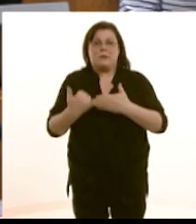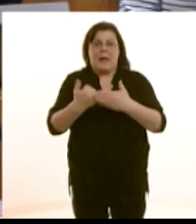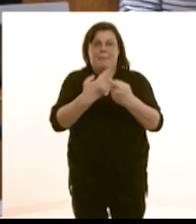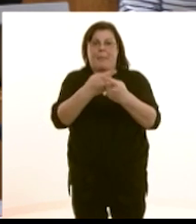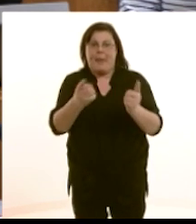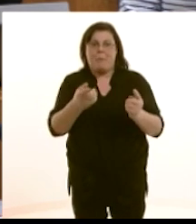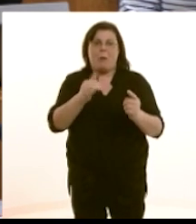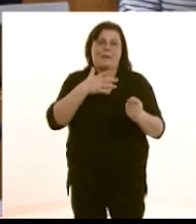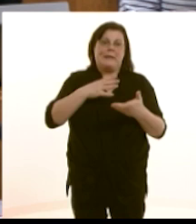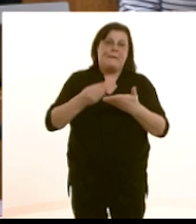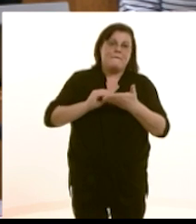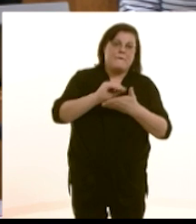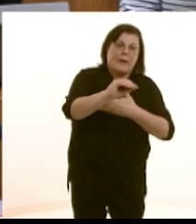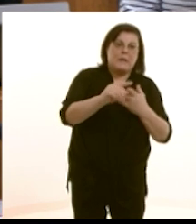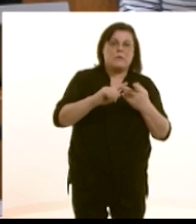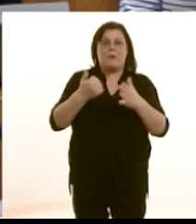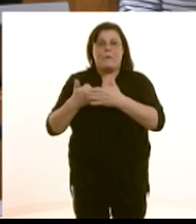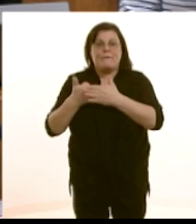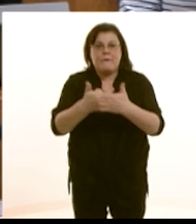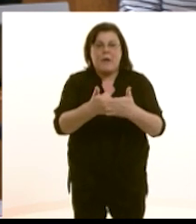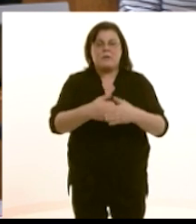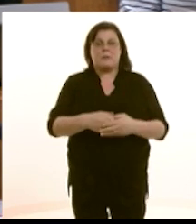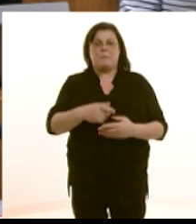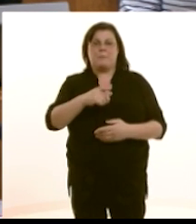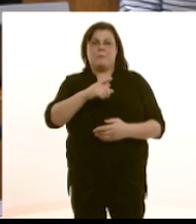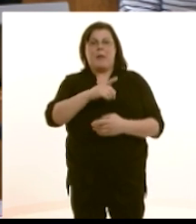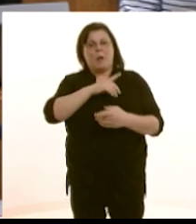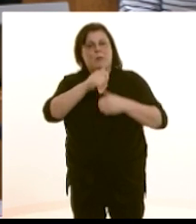finance, whether itís through advice, because we recognise how important they are to the